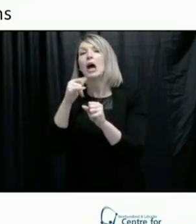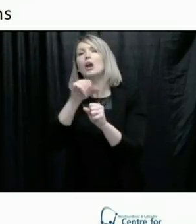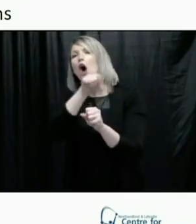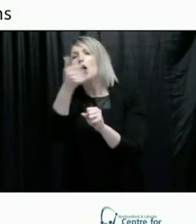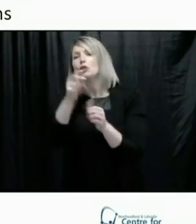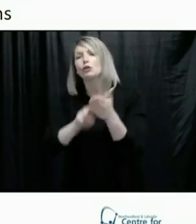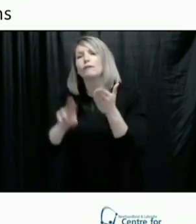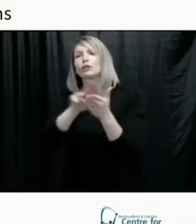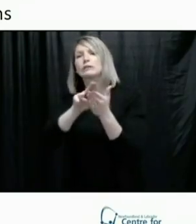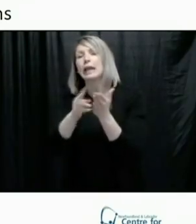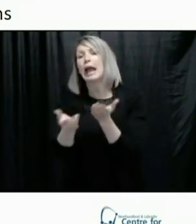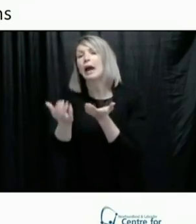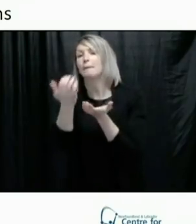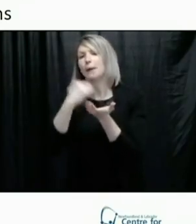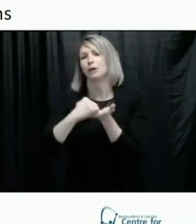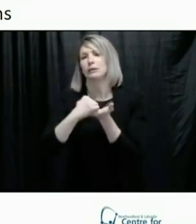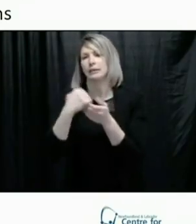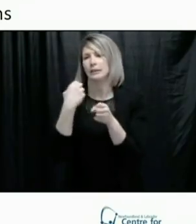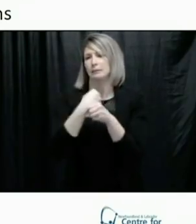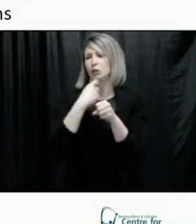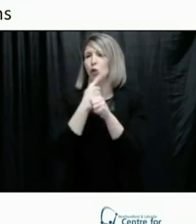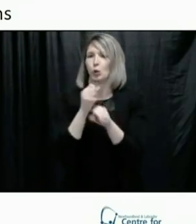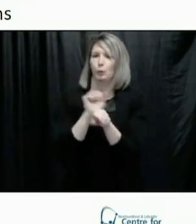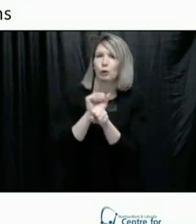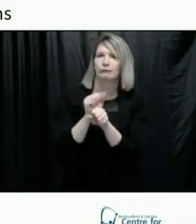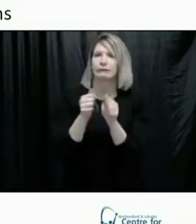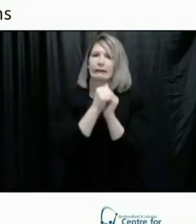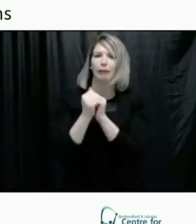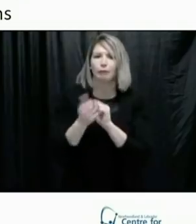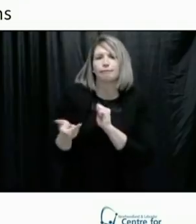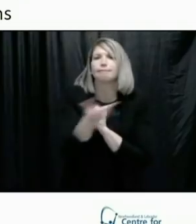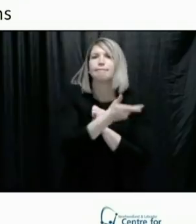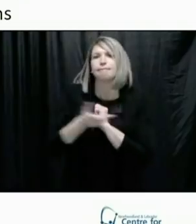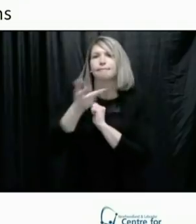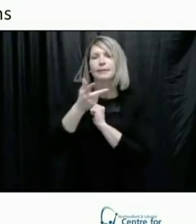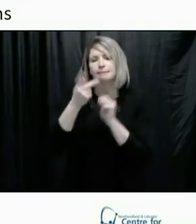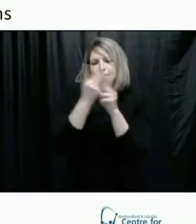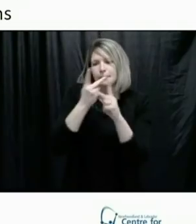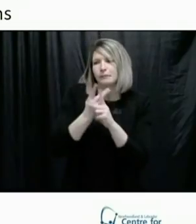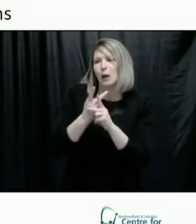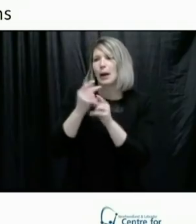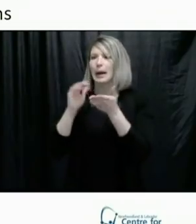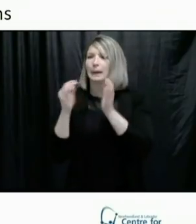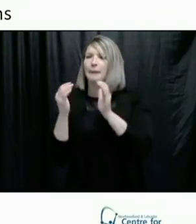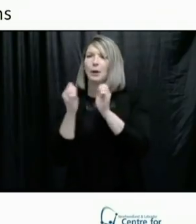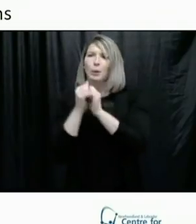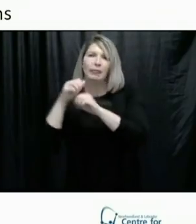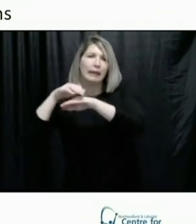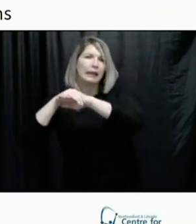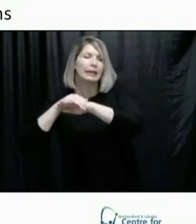COMPUTER SCIENCES TO PANDEMIC EXPERTS IN THE UNIVERSITY OF TORONTO AS WELL AS TO SOME